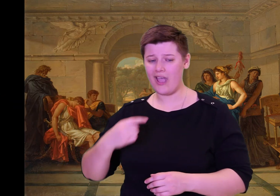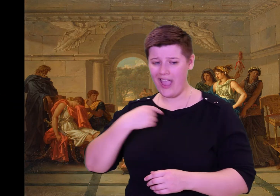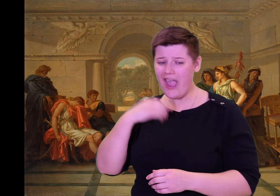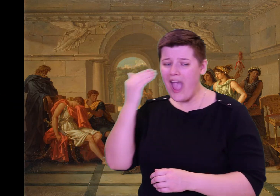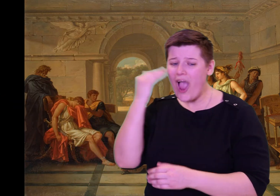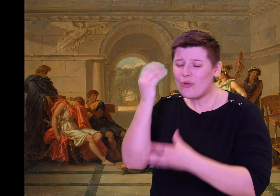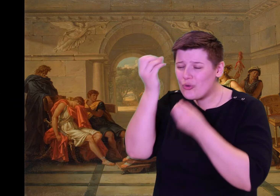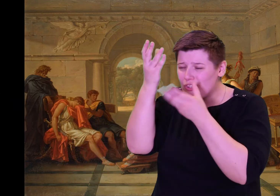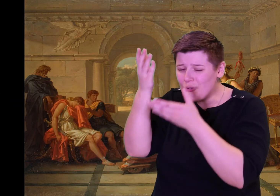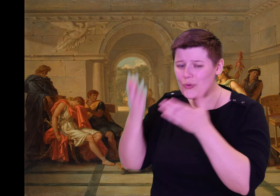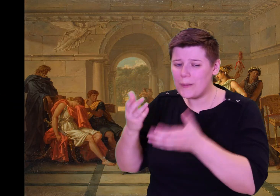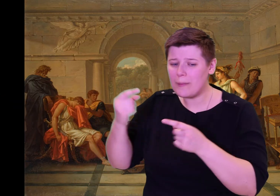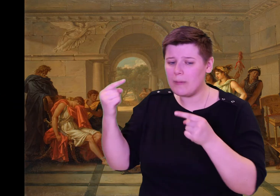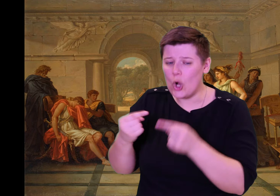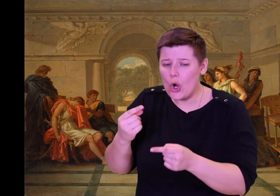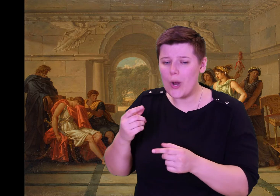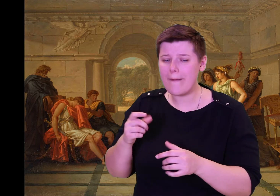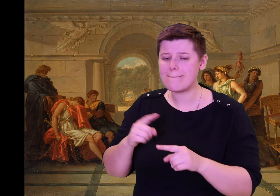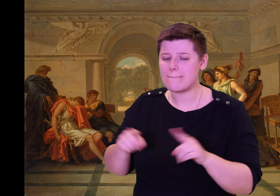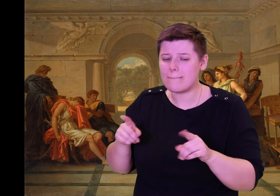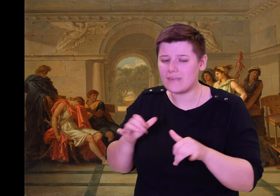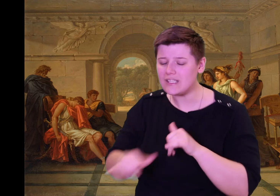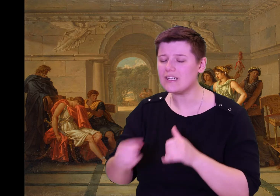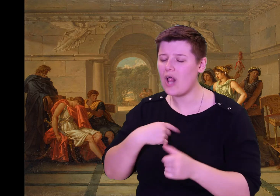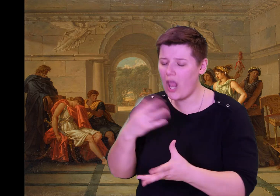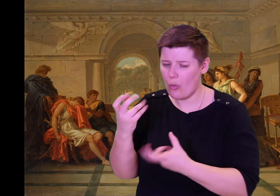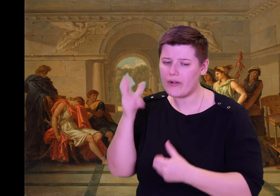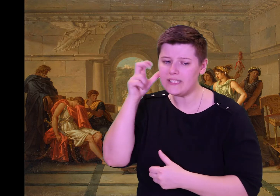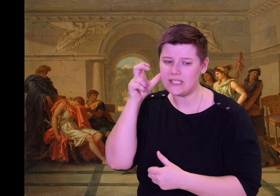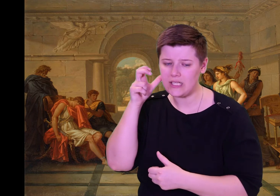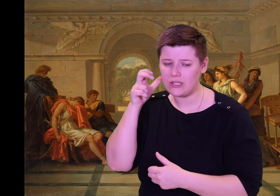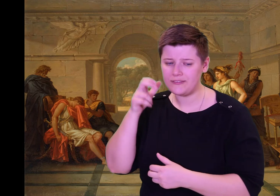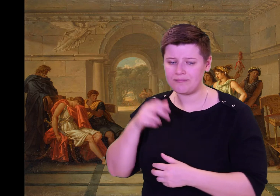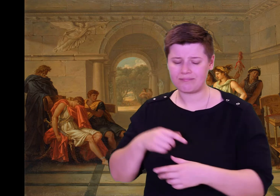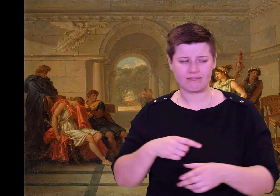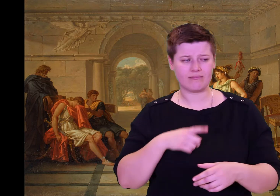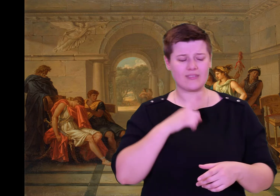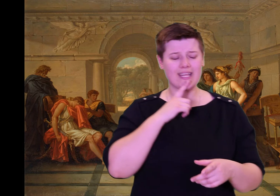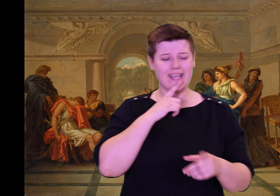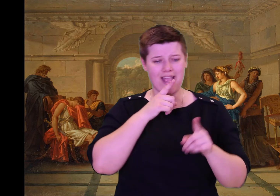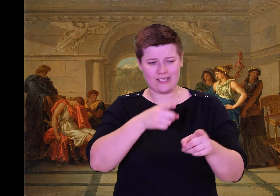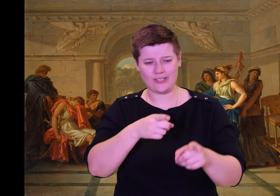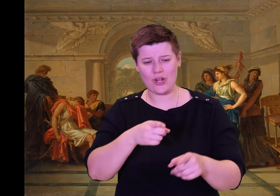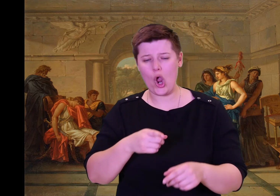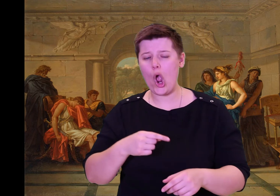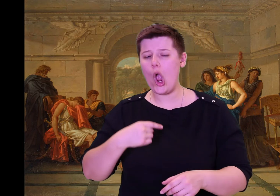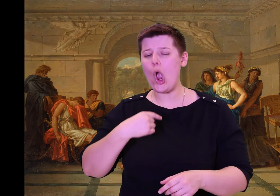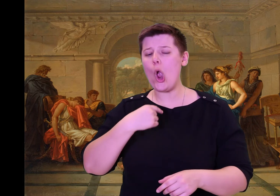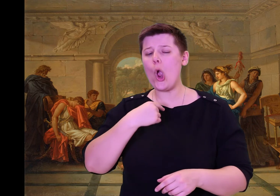I said, 'Surely there must be some Greek who lived to see the end of the war and